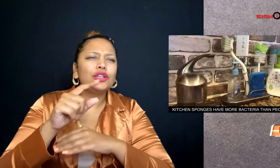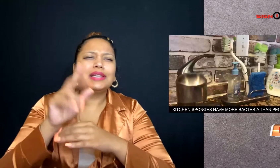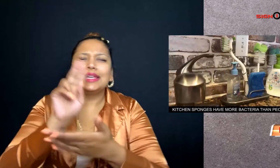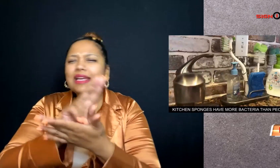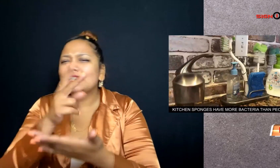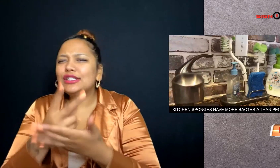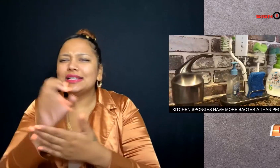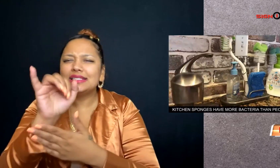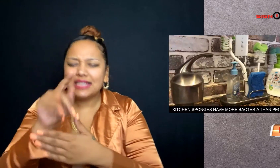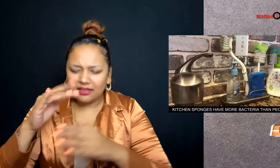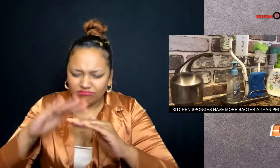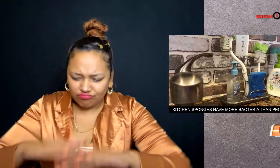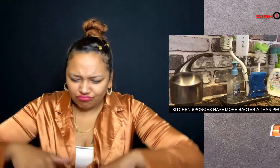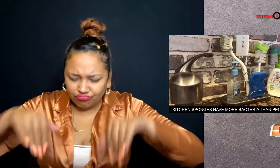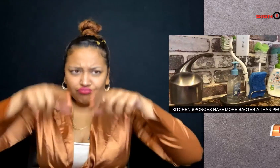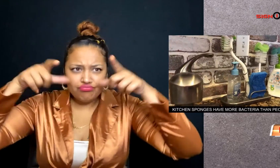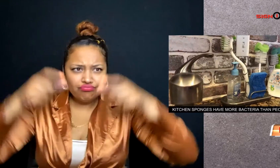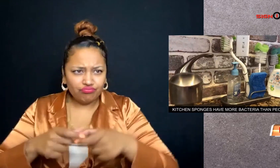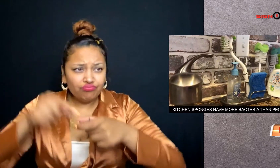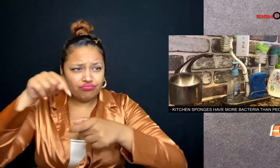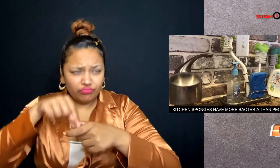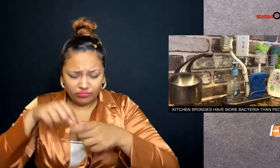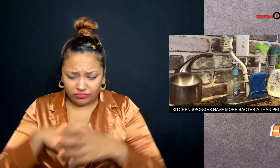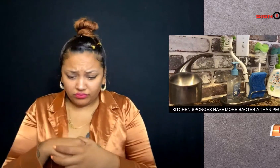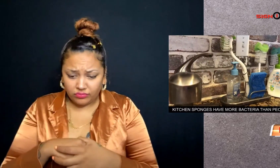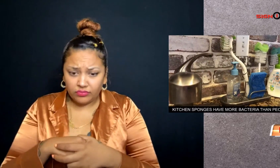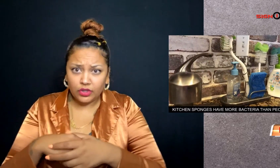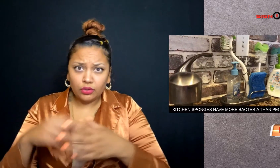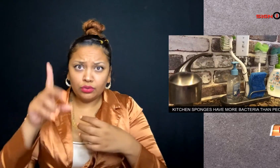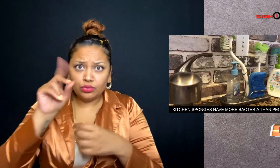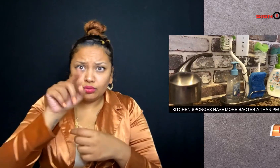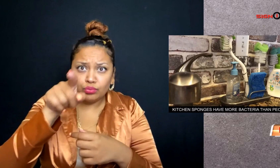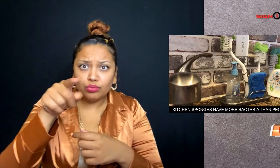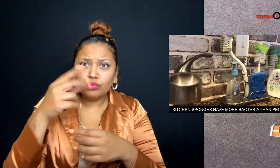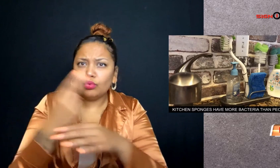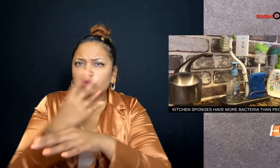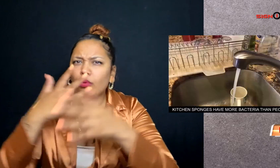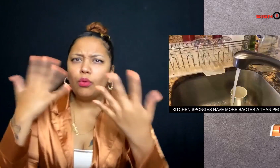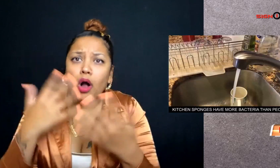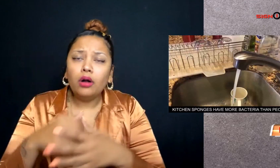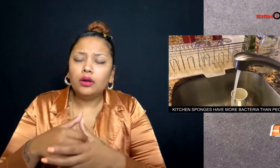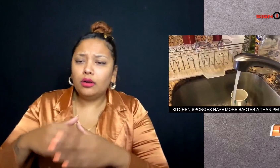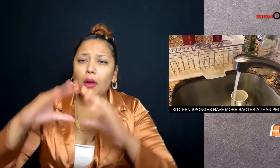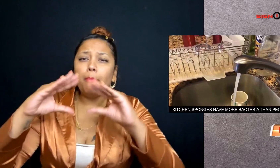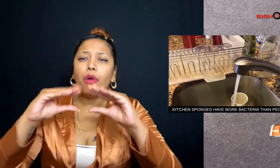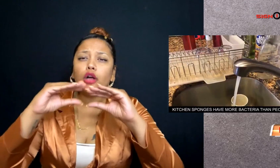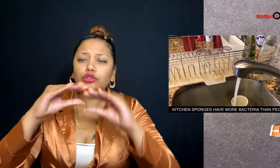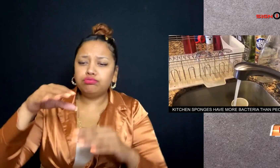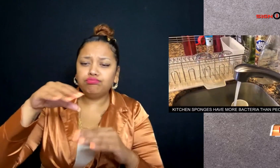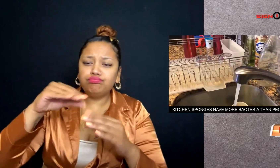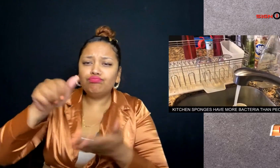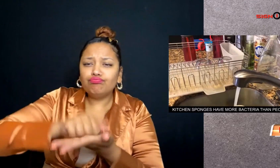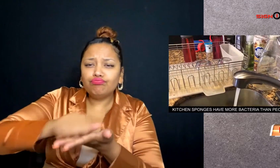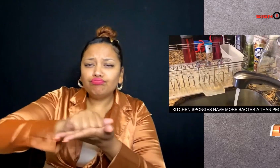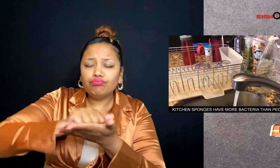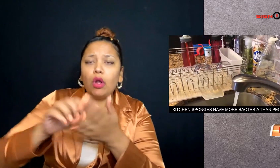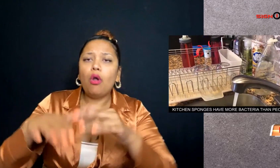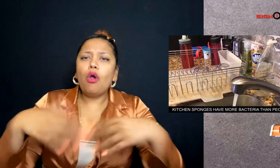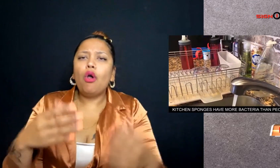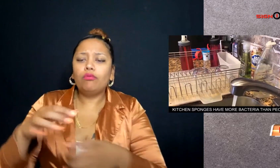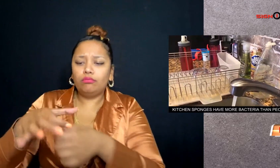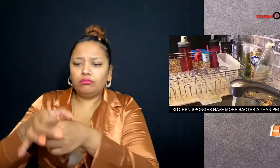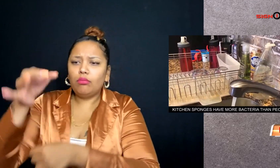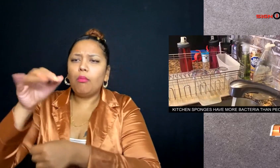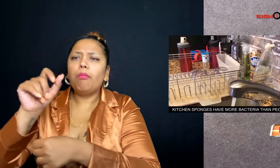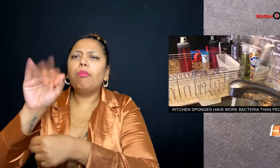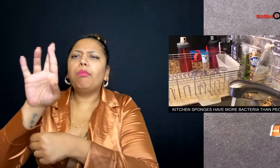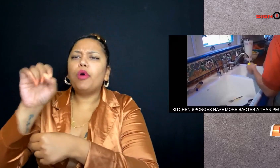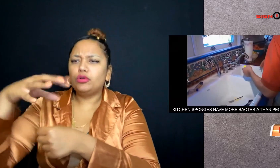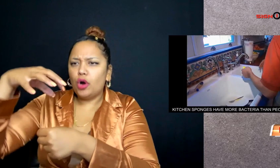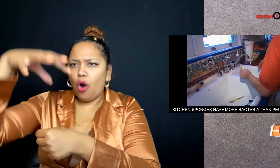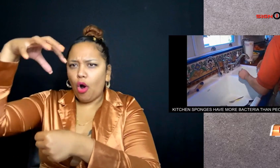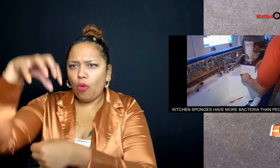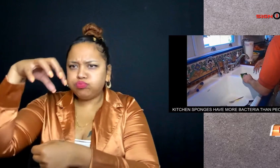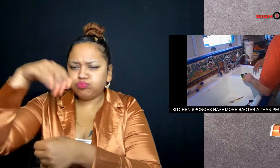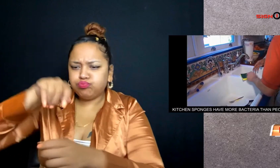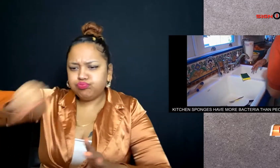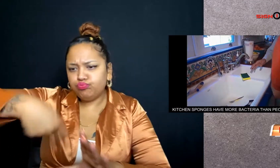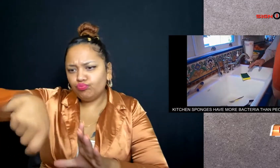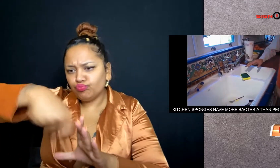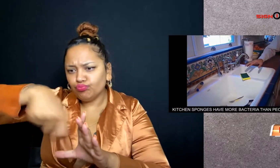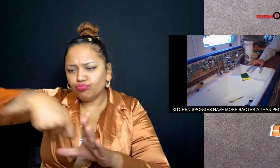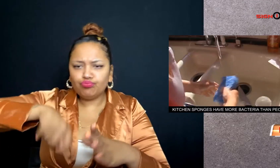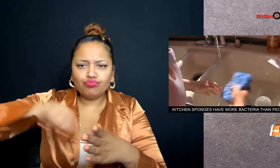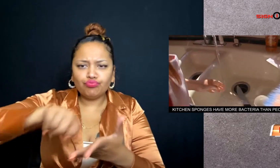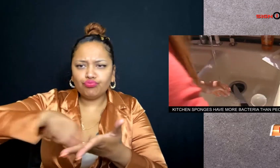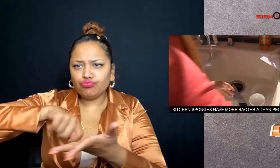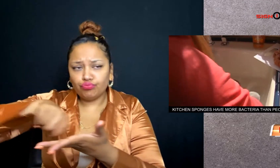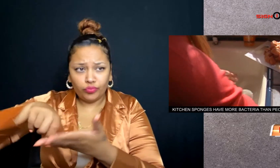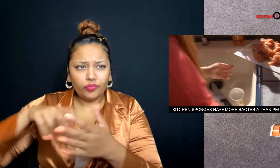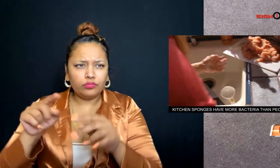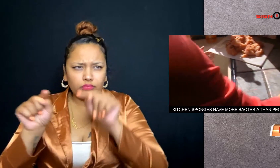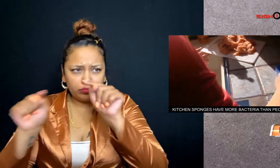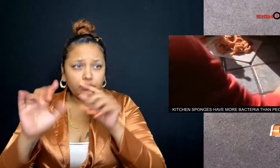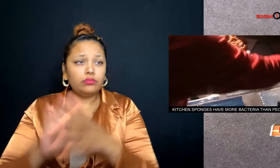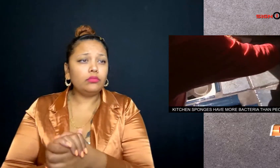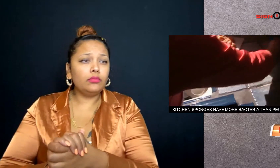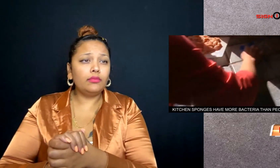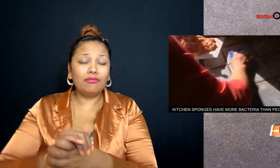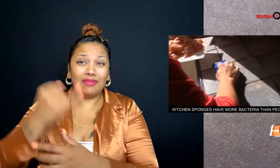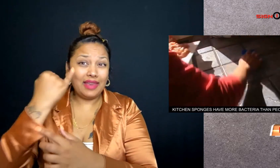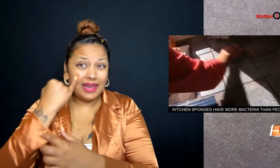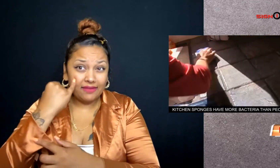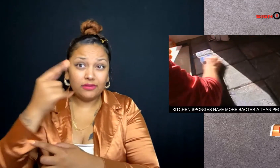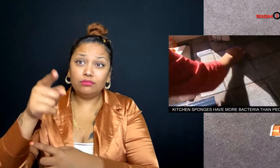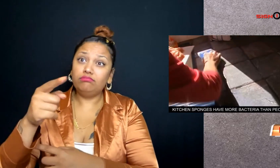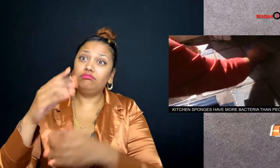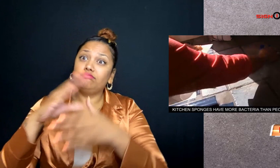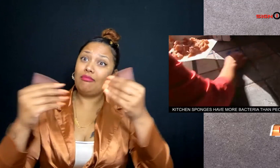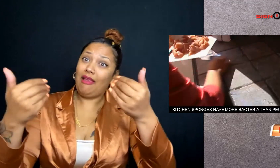right now if you look under your kitchen sink do you have a sponge or a brush